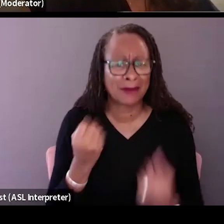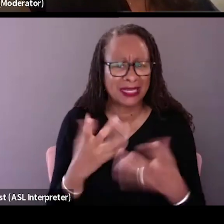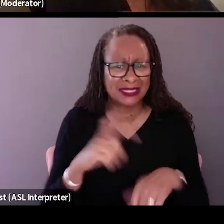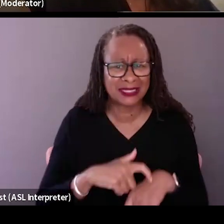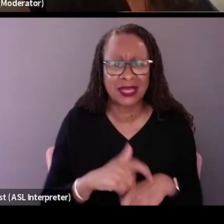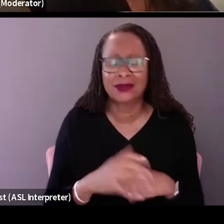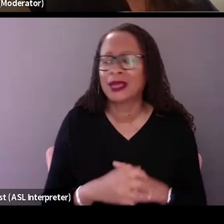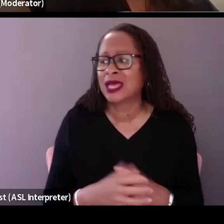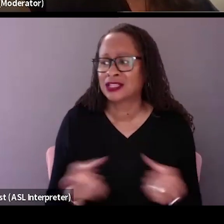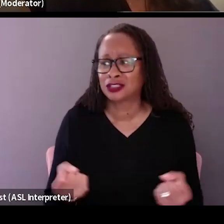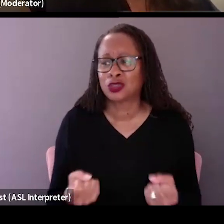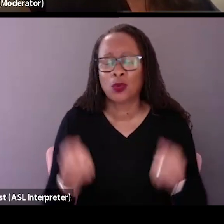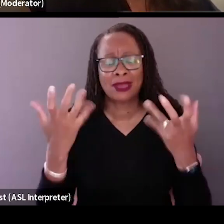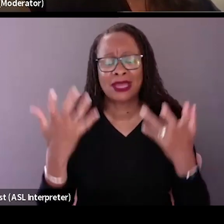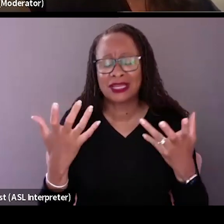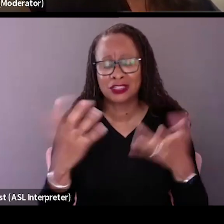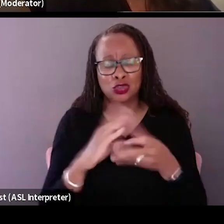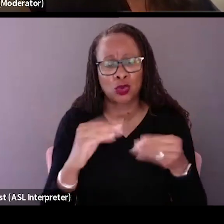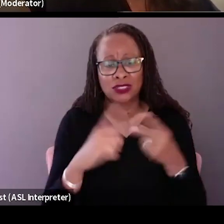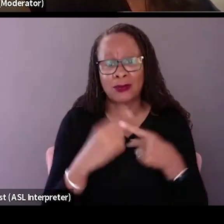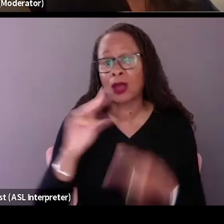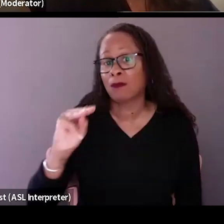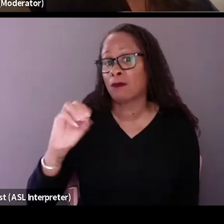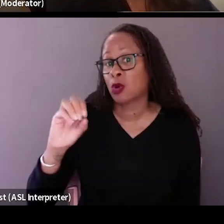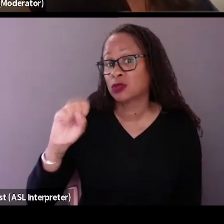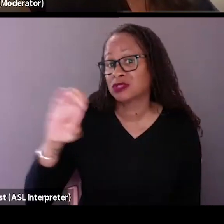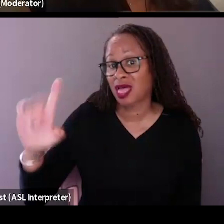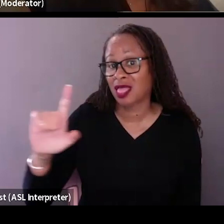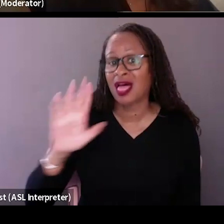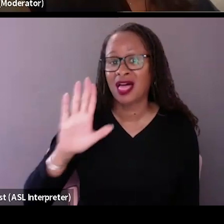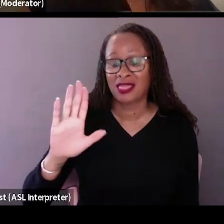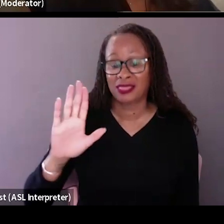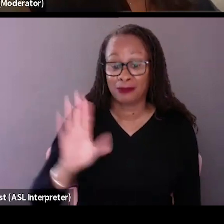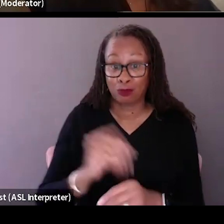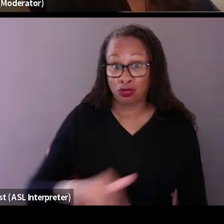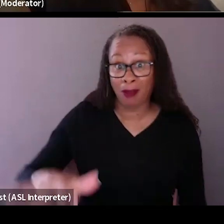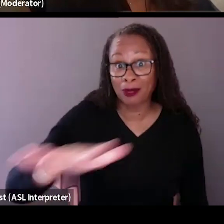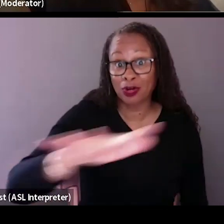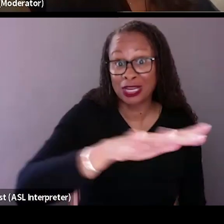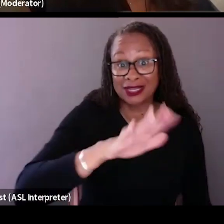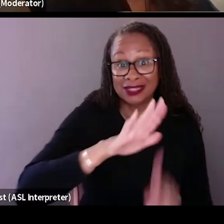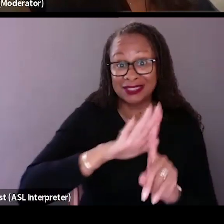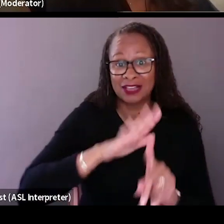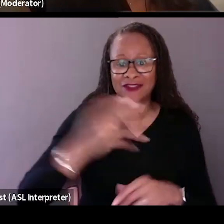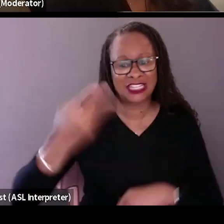the property itself, the history there. There's too much there.